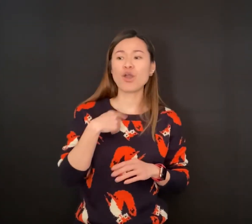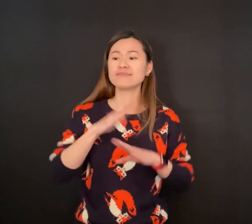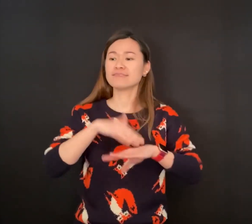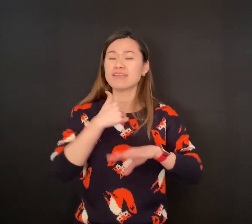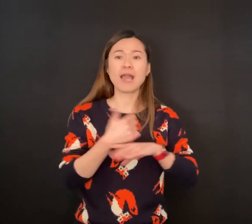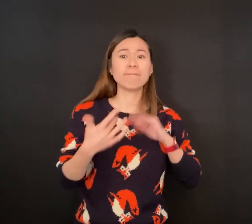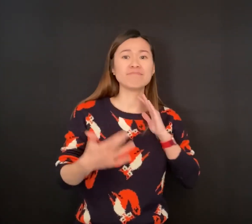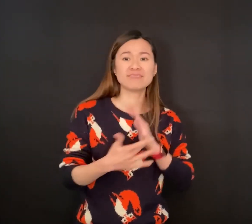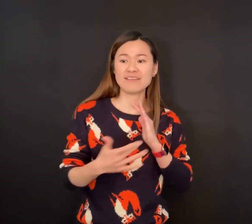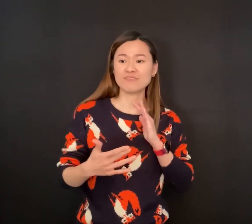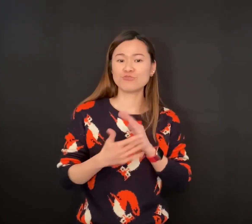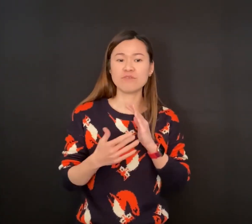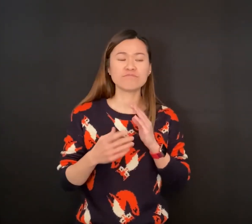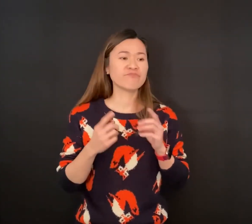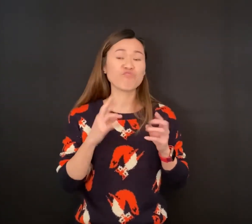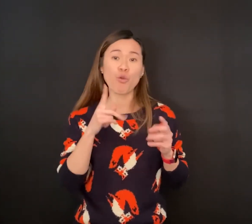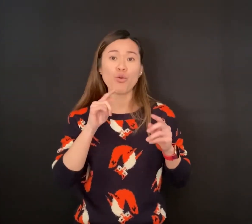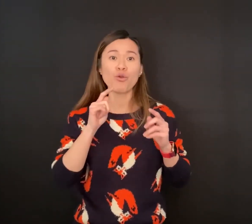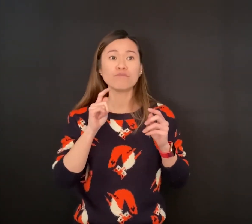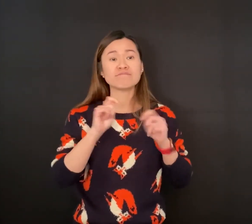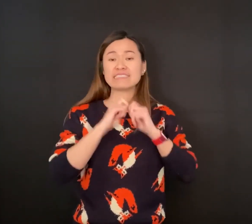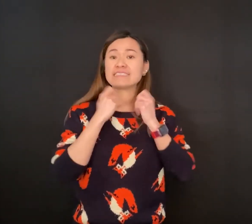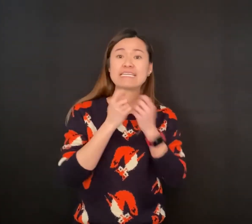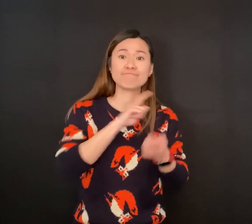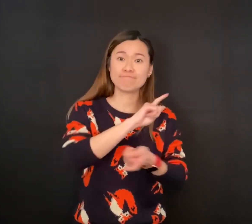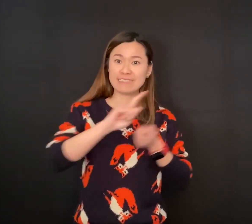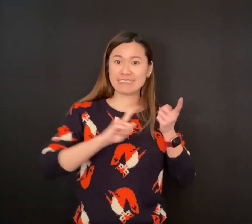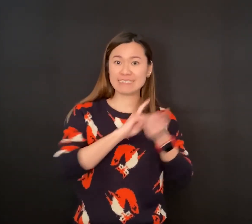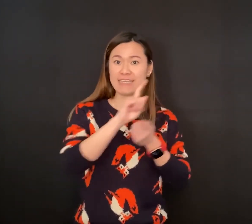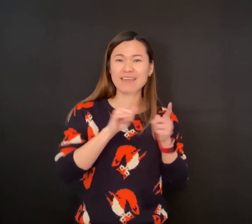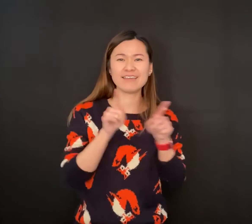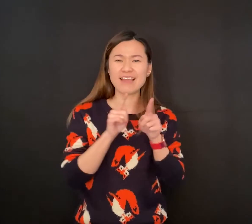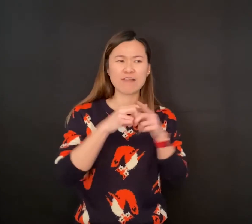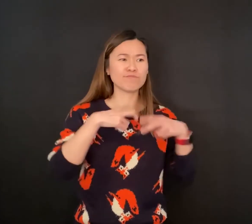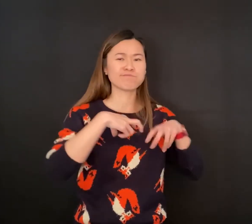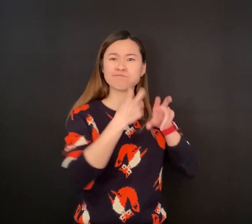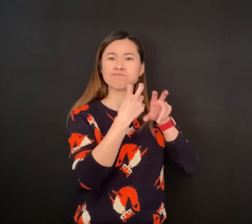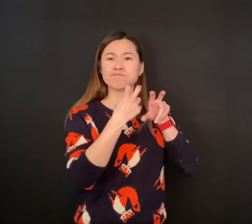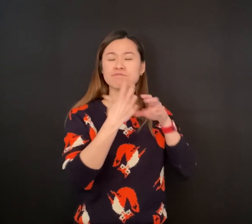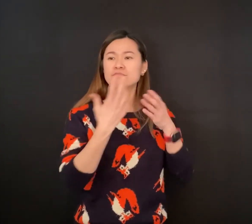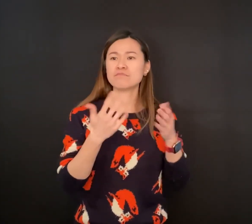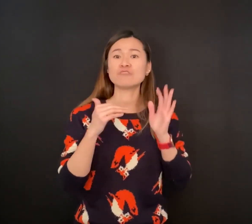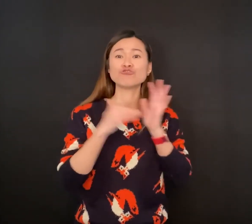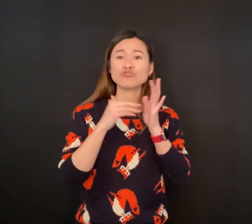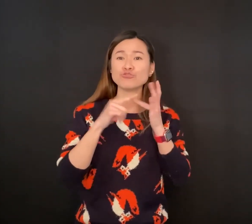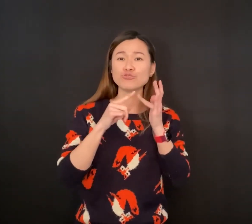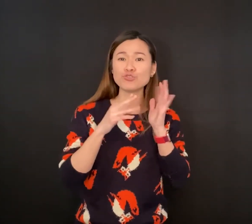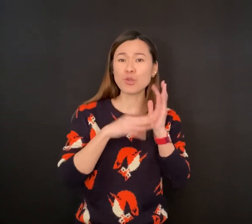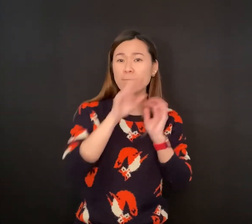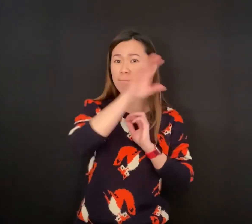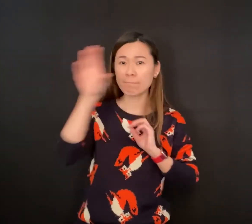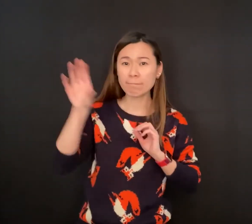So I've set up my technology for my team meetings, video calls, using Zoom